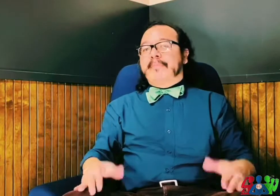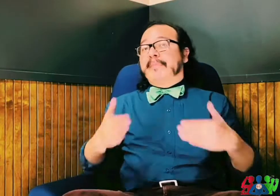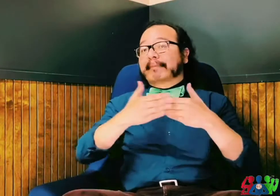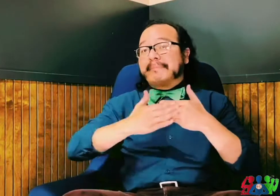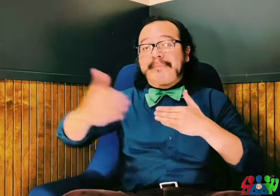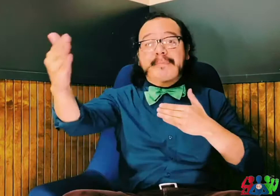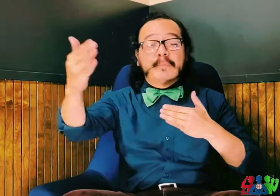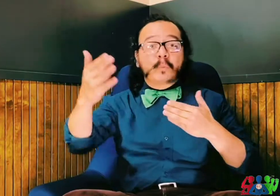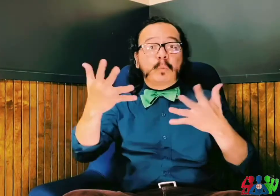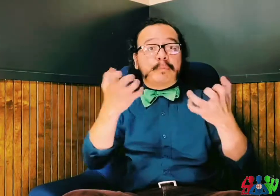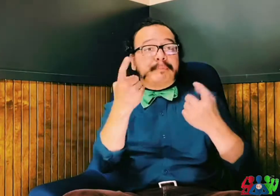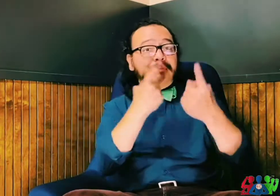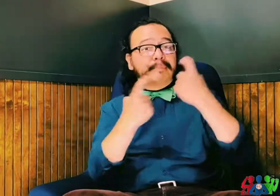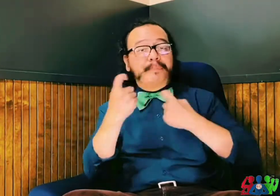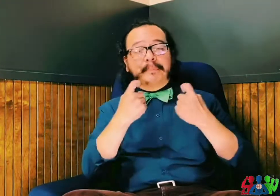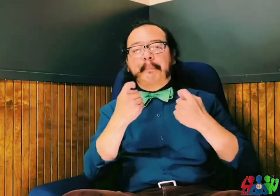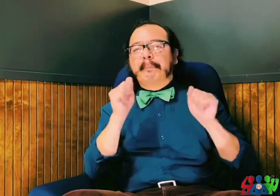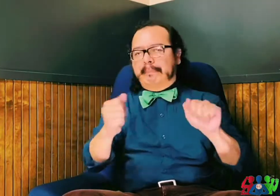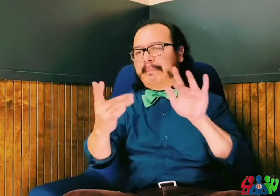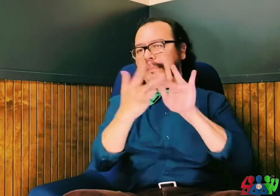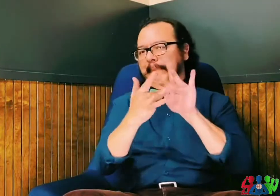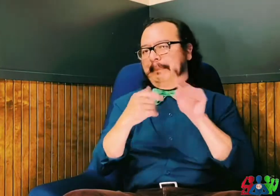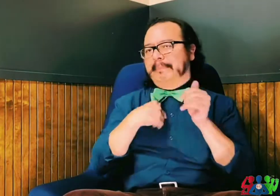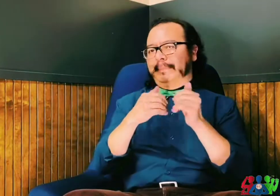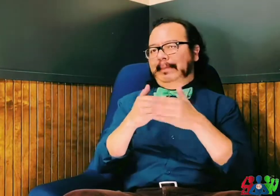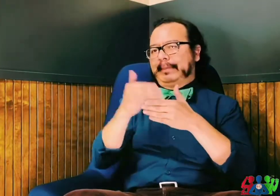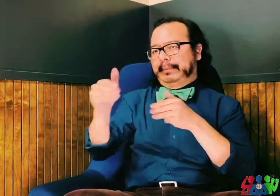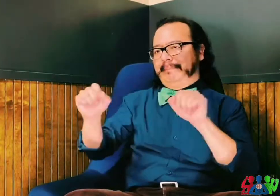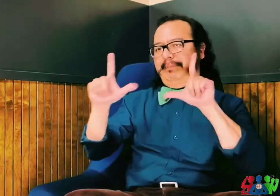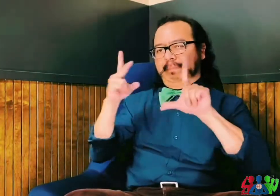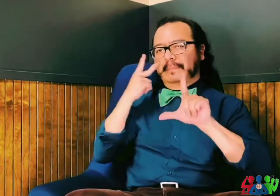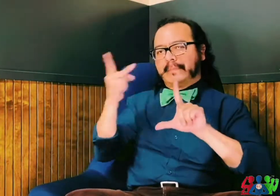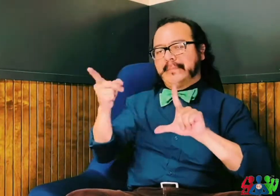Lastly, from now and on- for the questions we may be contacting via this electronic business card.